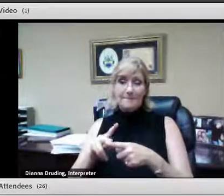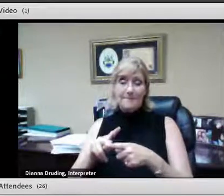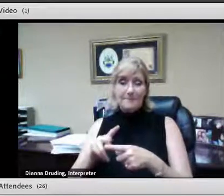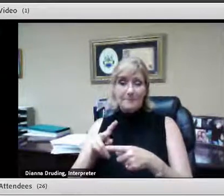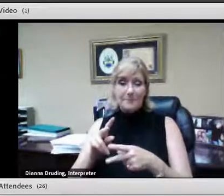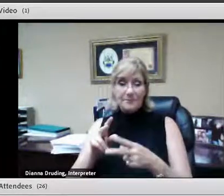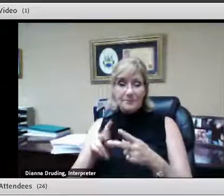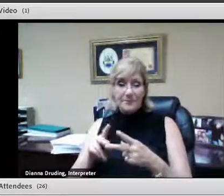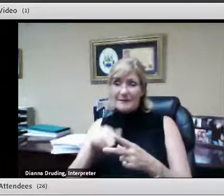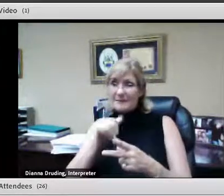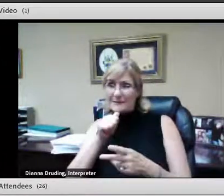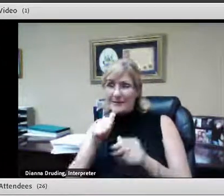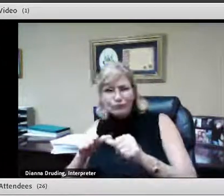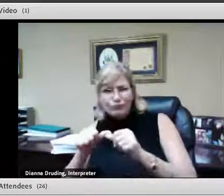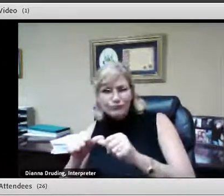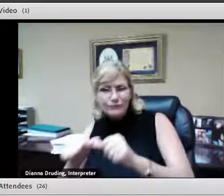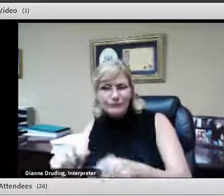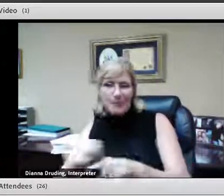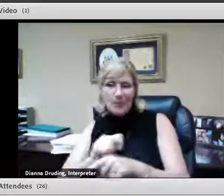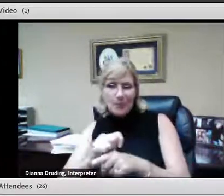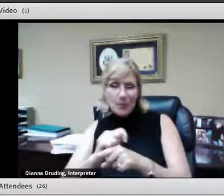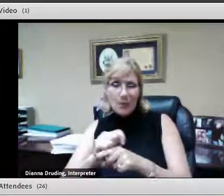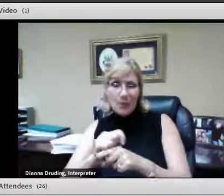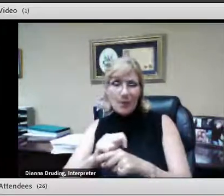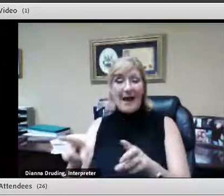and you're helping people, which is really cool.